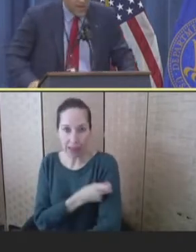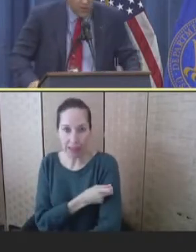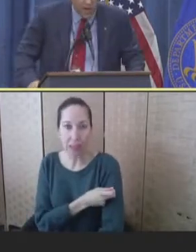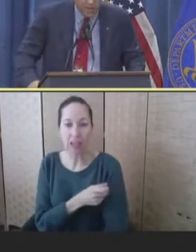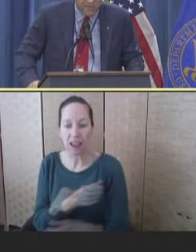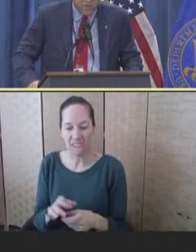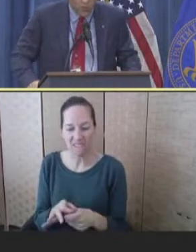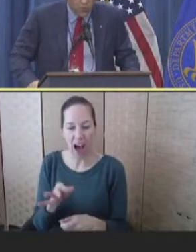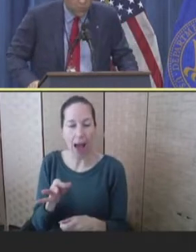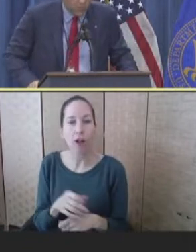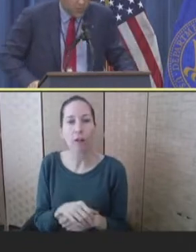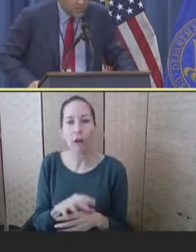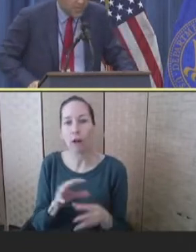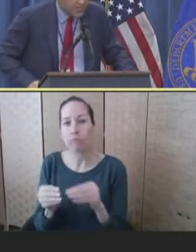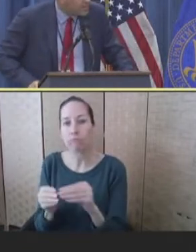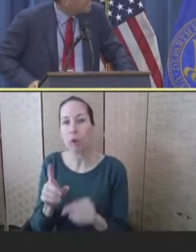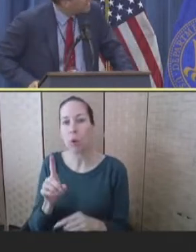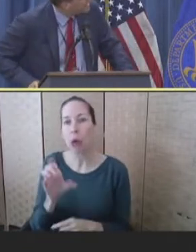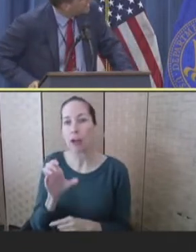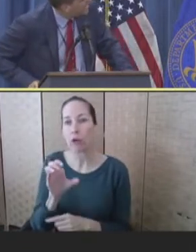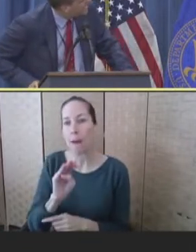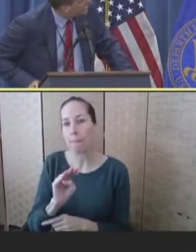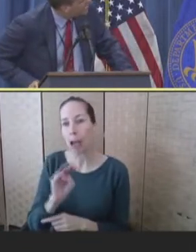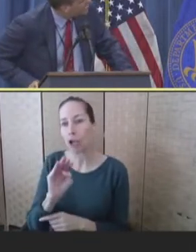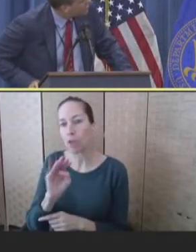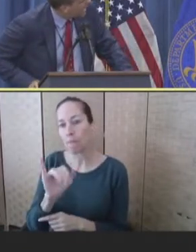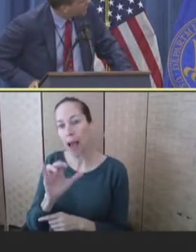micrograms of total protein of those viruses.